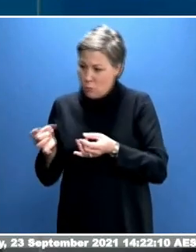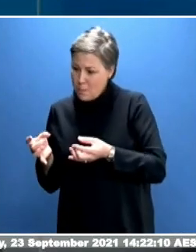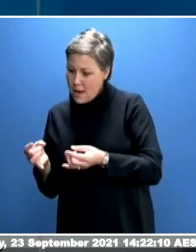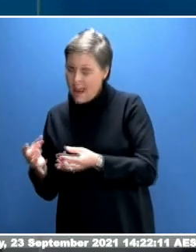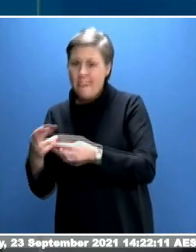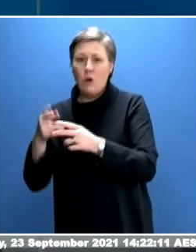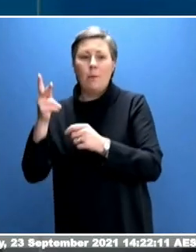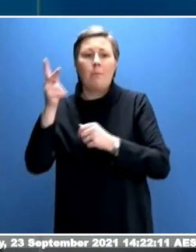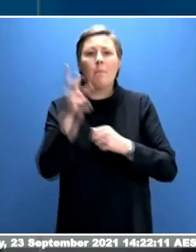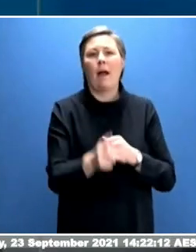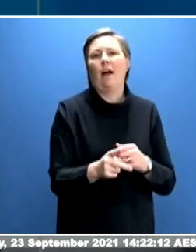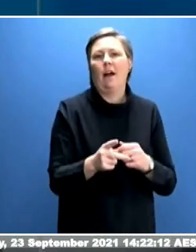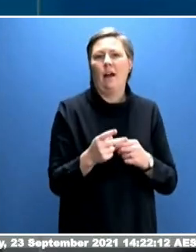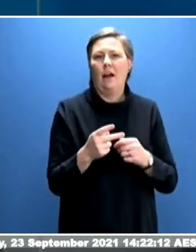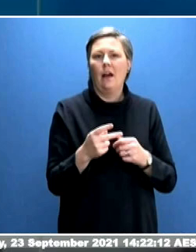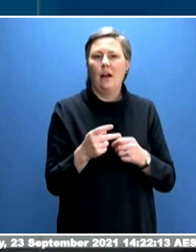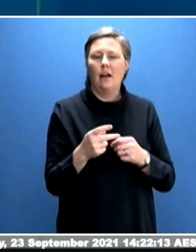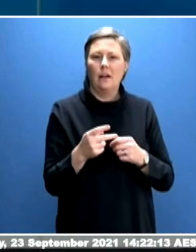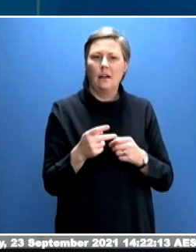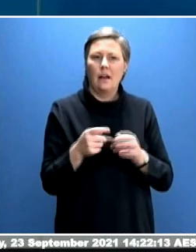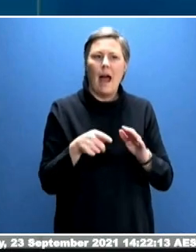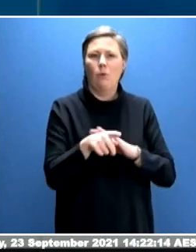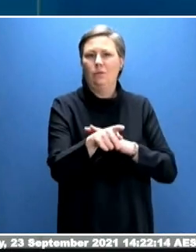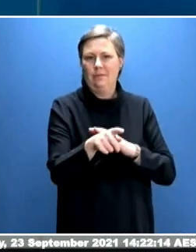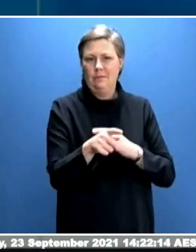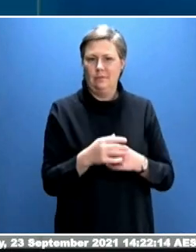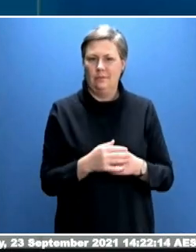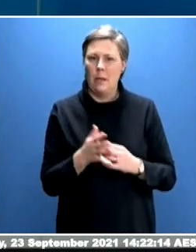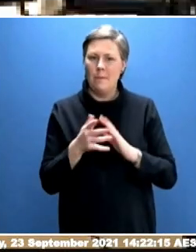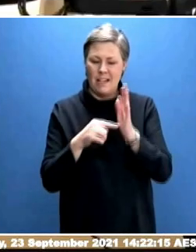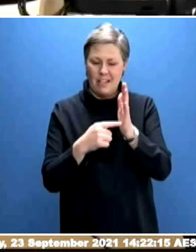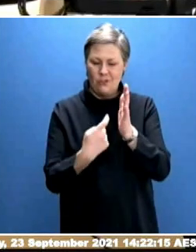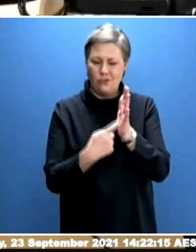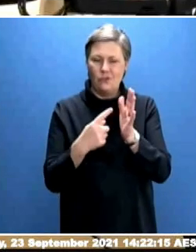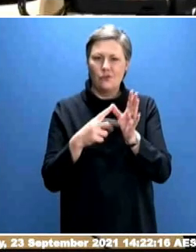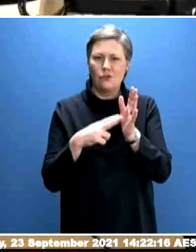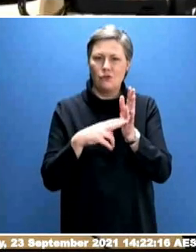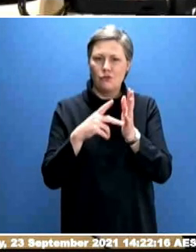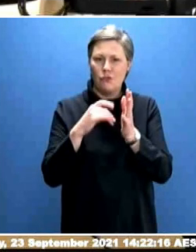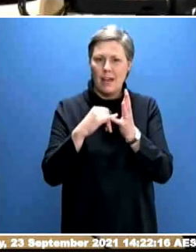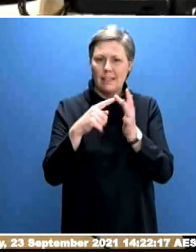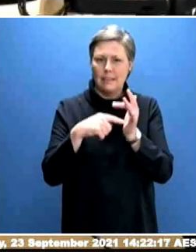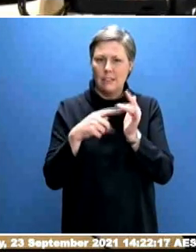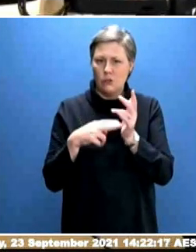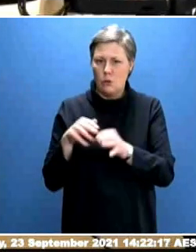The aim being that there would be a point reached where there's a transition phase before they end up leaving?